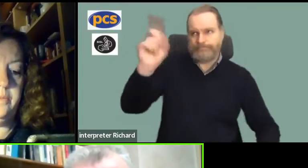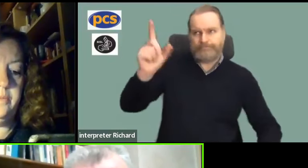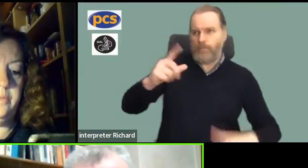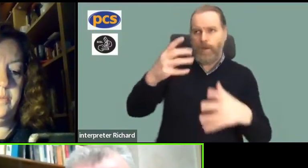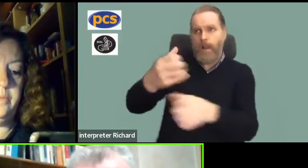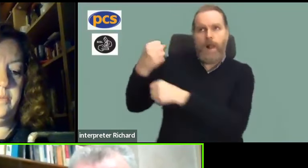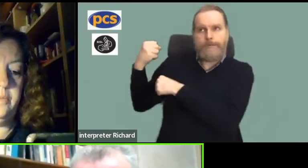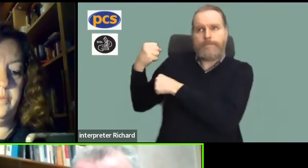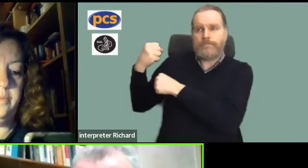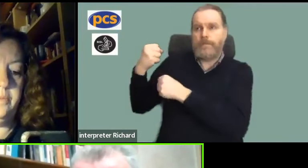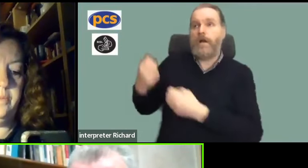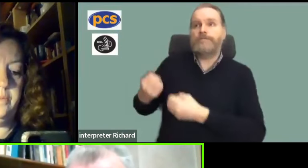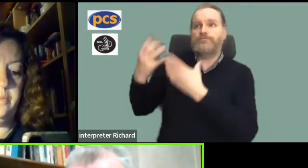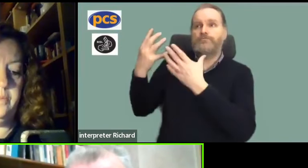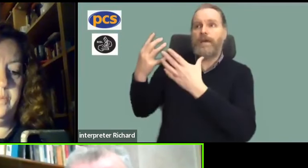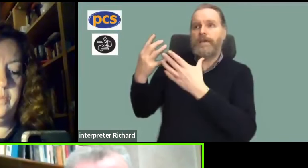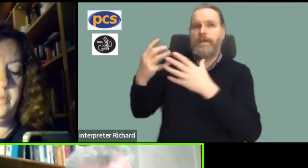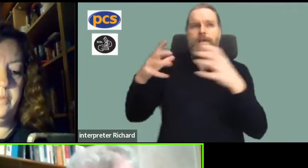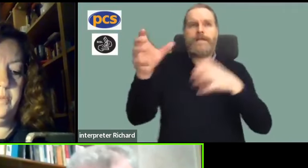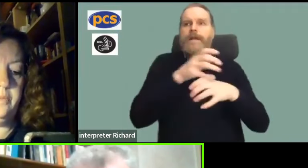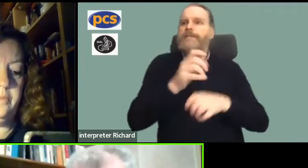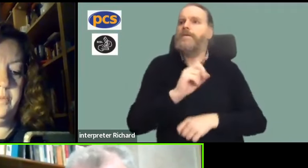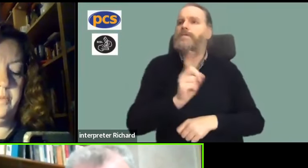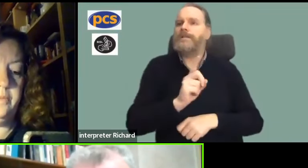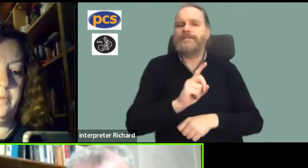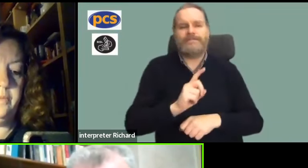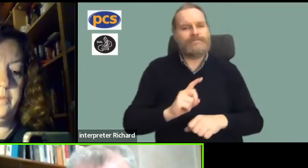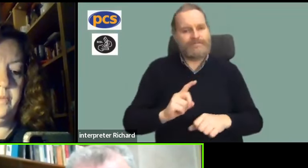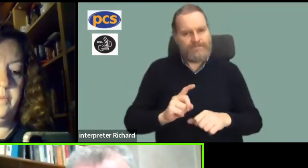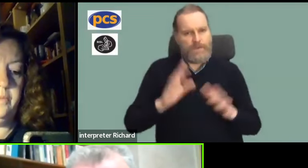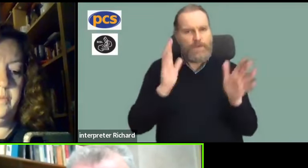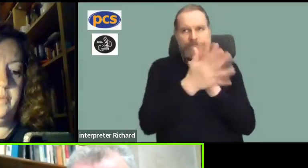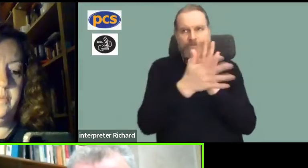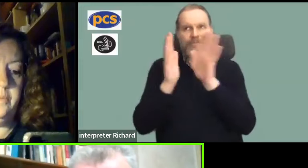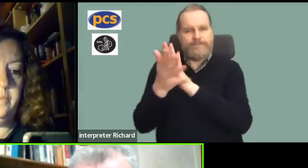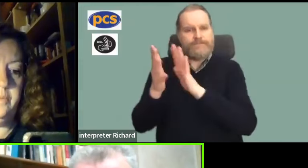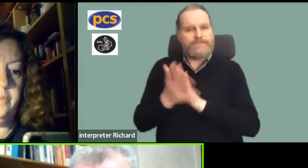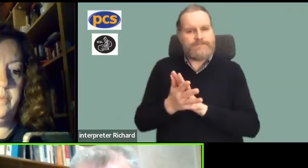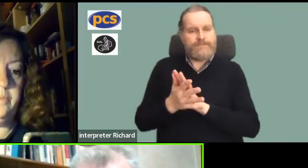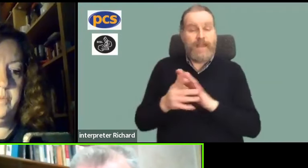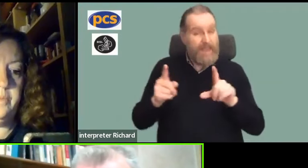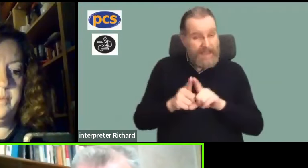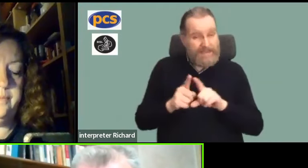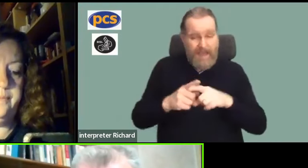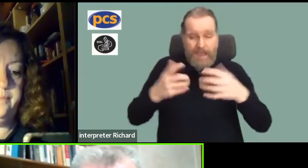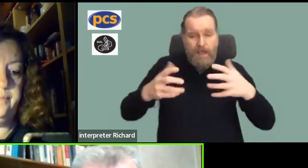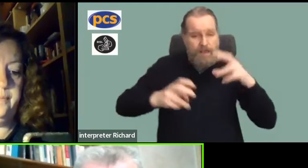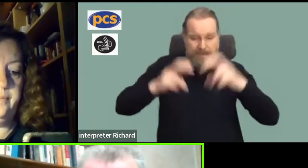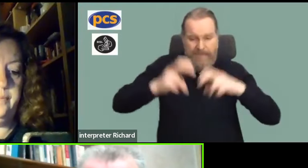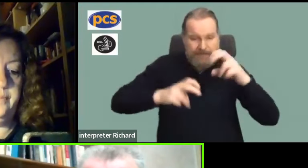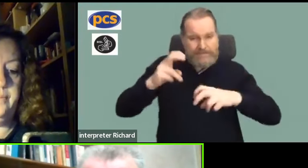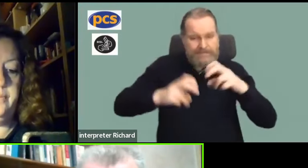aware that if people did not cross the picket line and they were nd they were not No they were not No. Then they make well well be consequences for well be consequences for those,